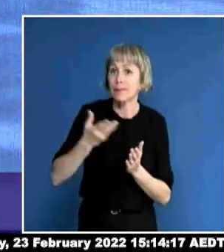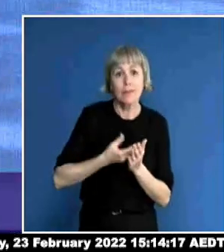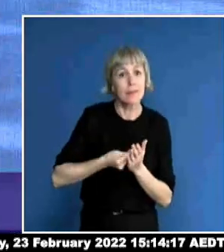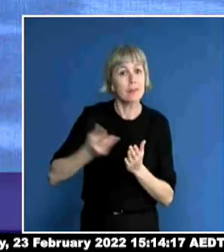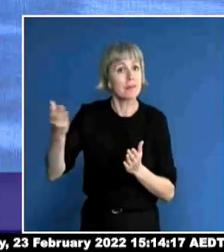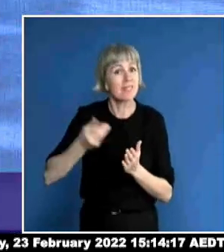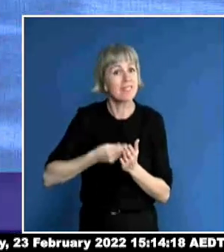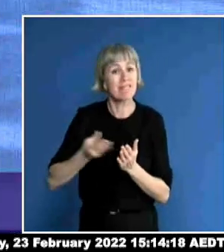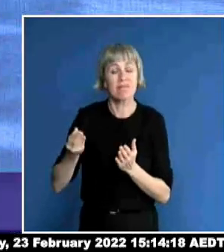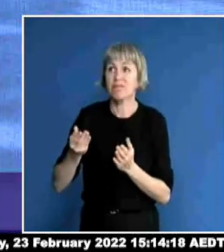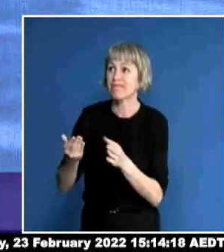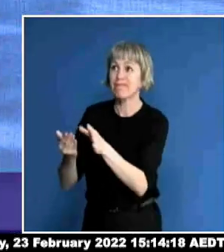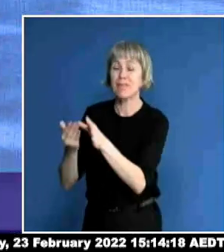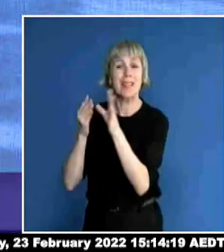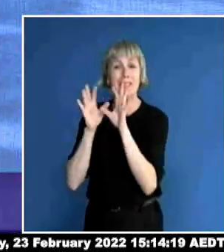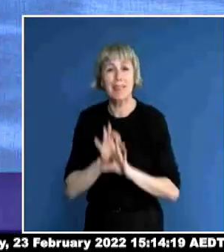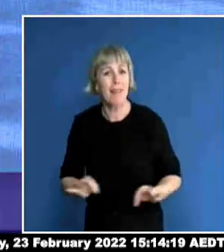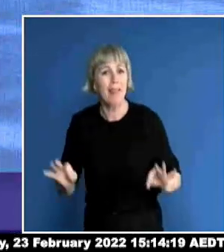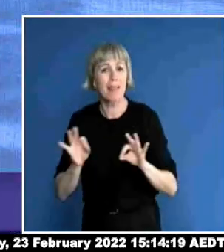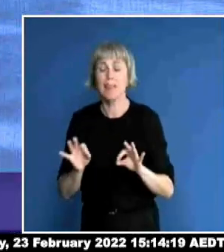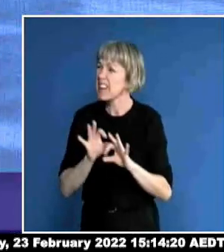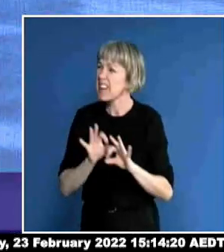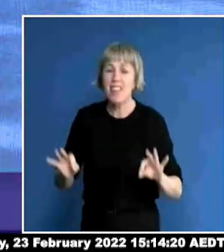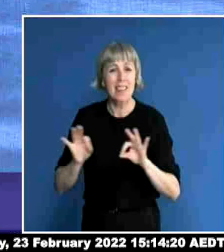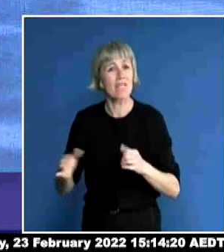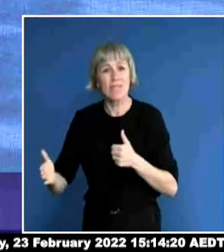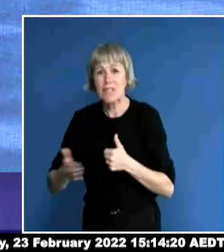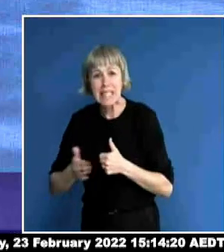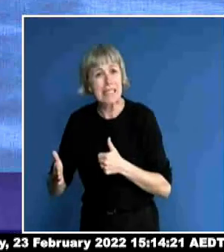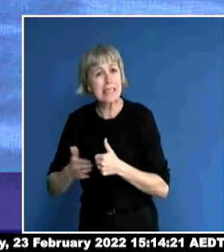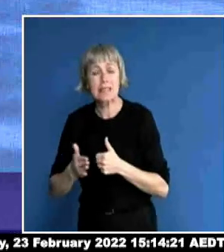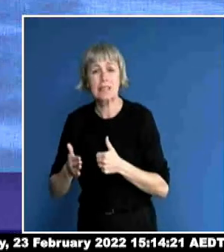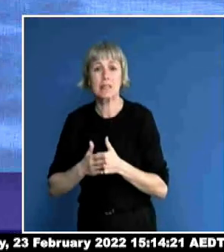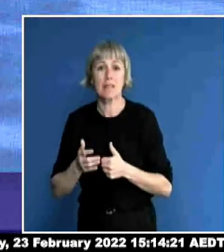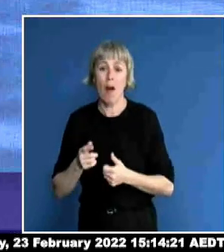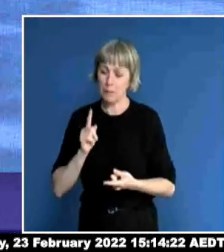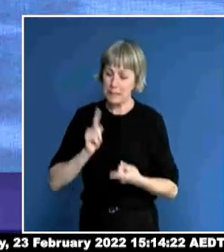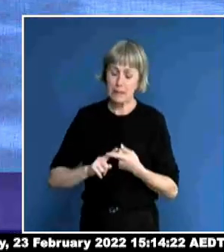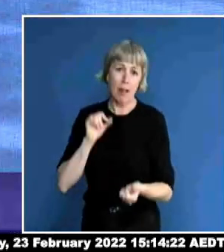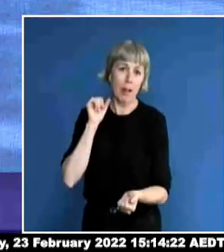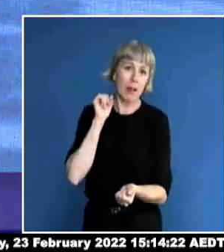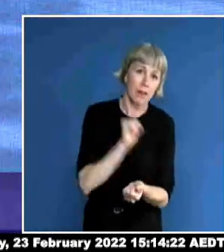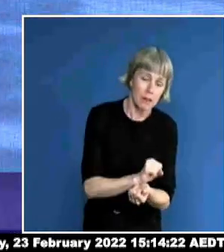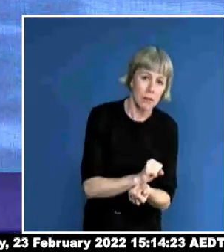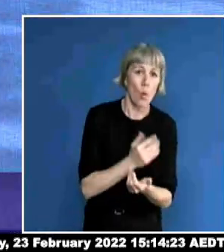I'm still getting pushed through a system where I'm not getting listened to. I know what support I need.